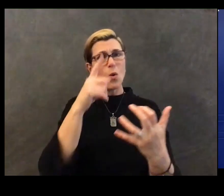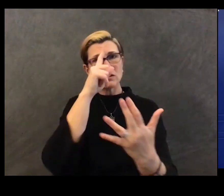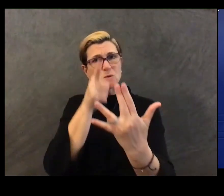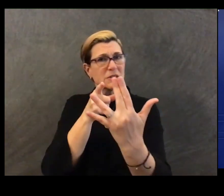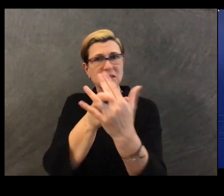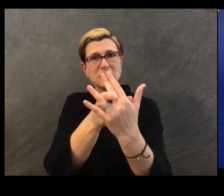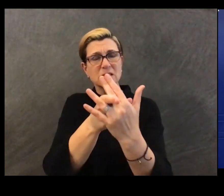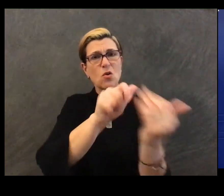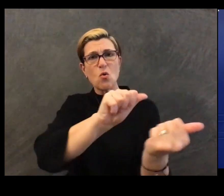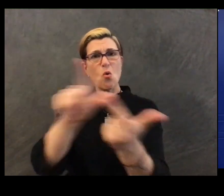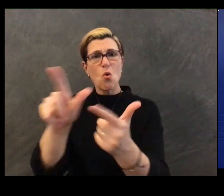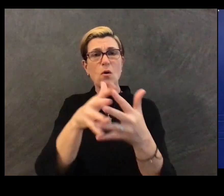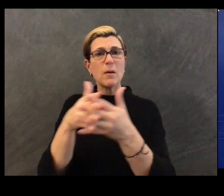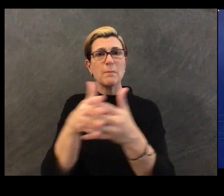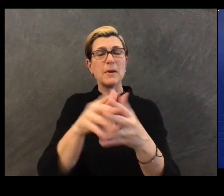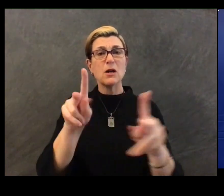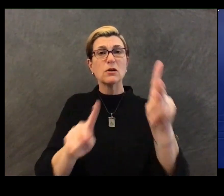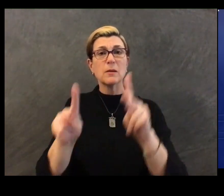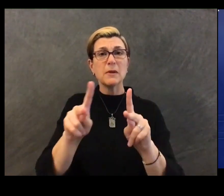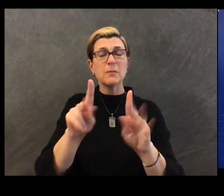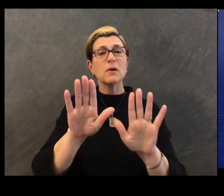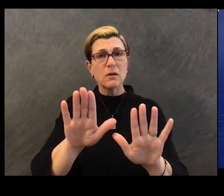vaccine with confidence one of the greatest tools we